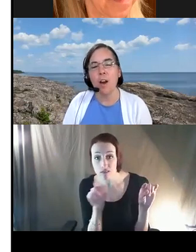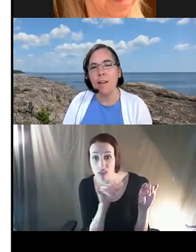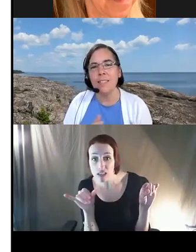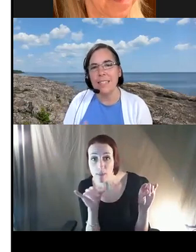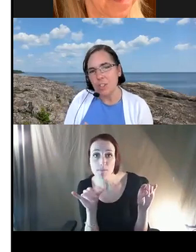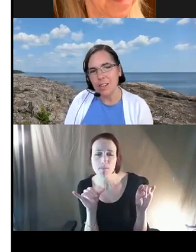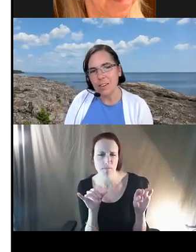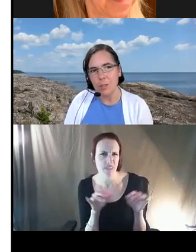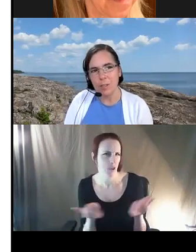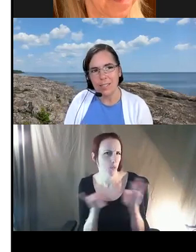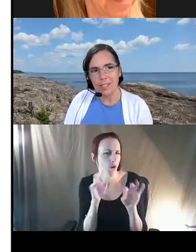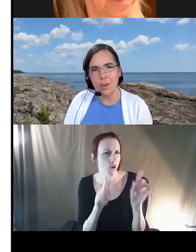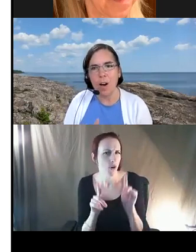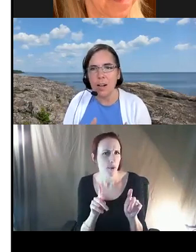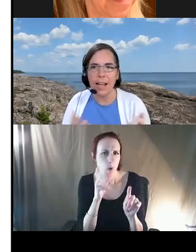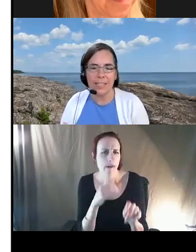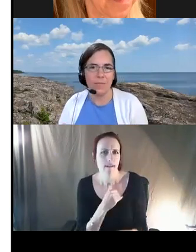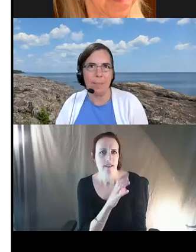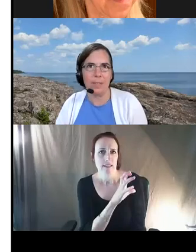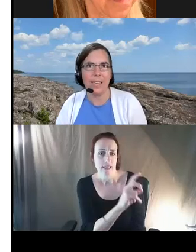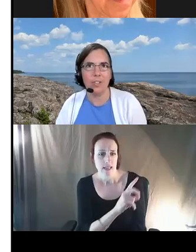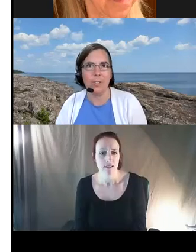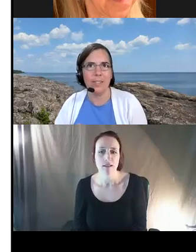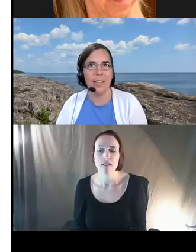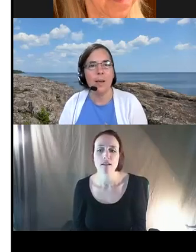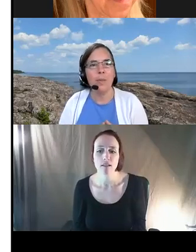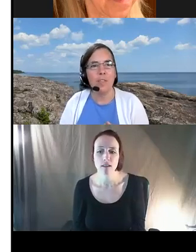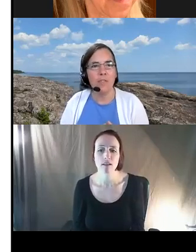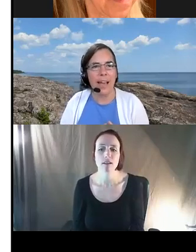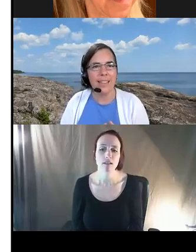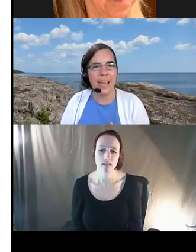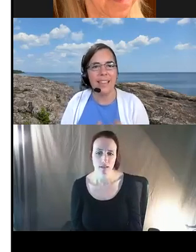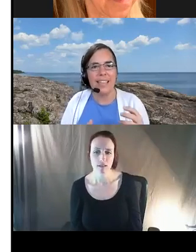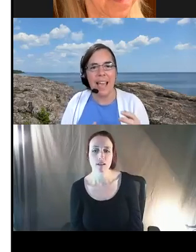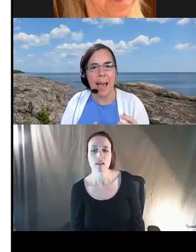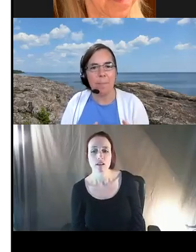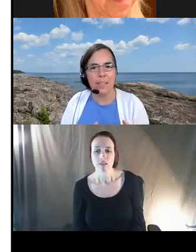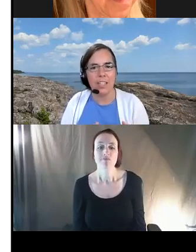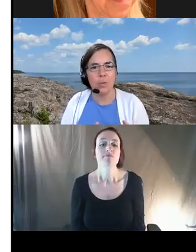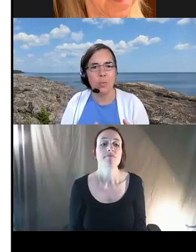There are dictionaries built into all kinds of applications, but the fact that the application will